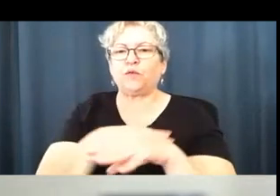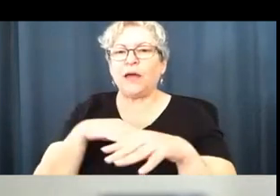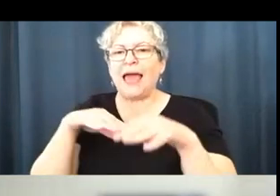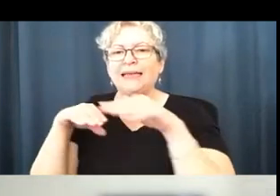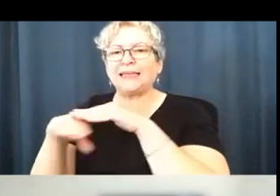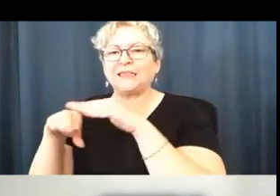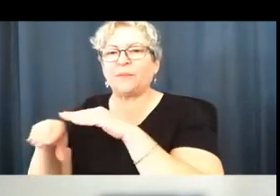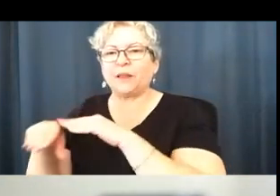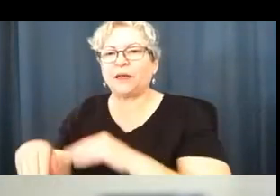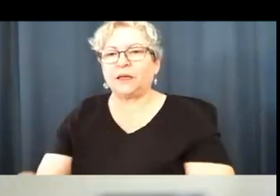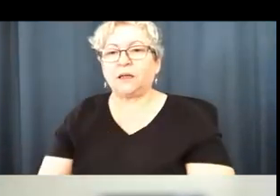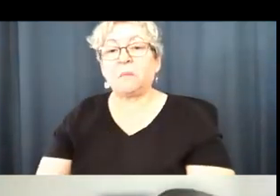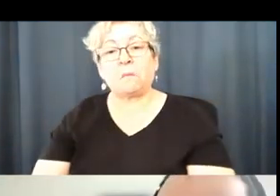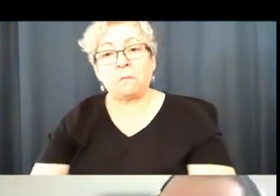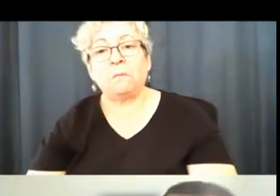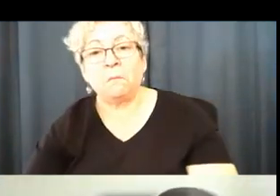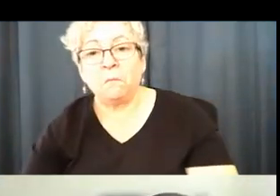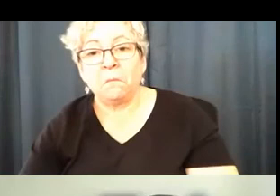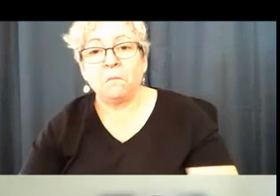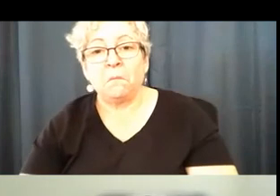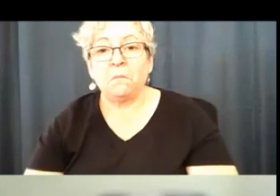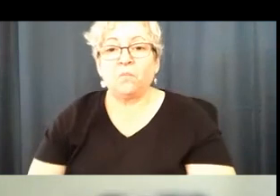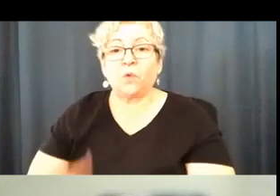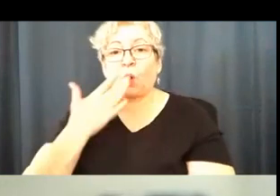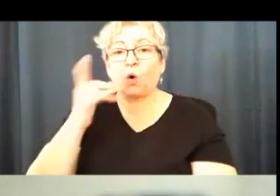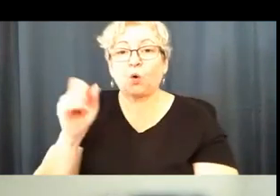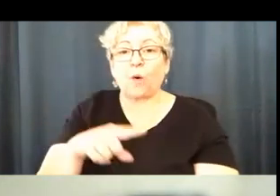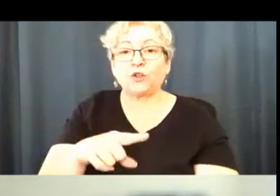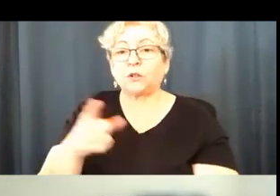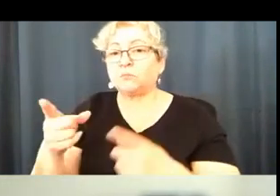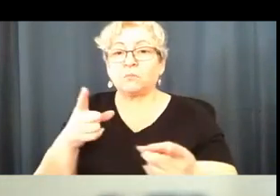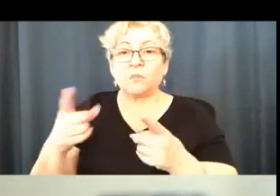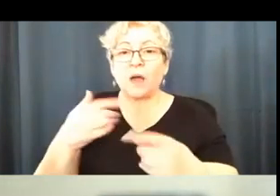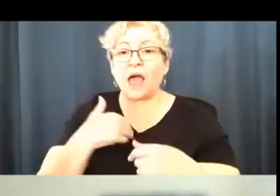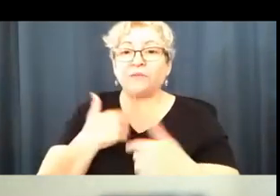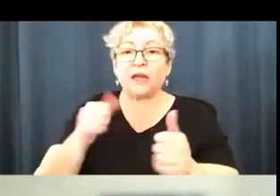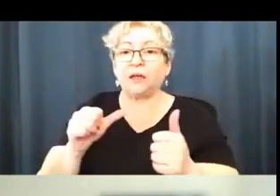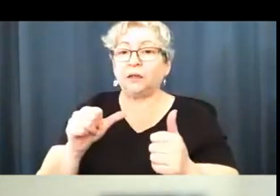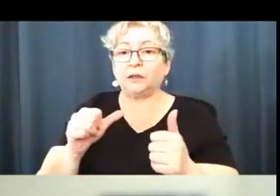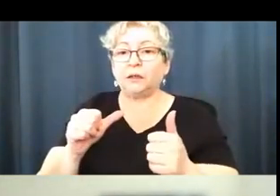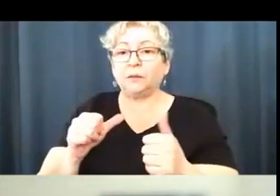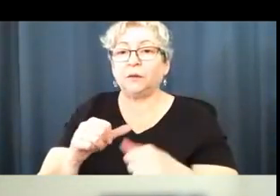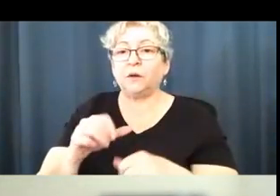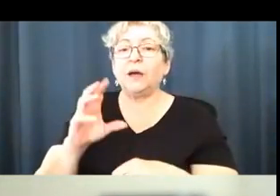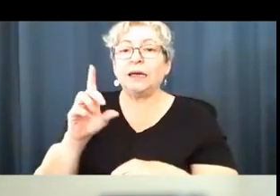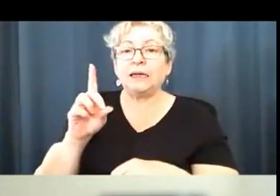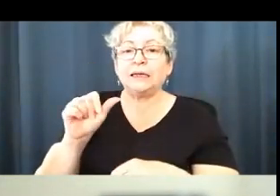That's a good question Darren. I don't know if you've got any thoughts, or Matthew of course you can dive in. Yeah, one of the , I'll throw on a couple cents